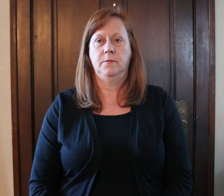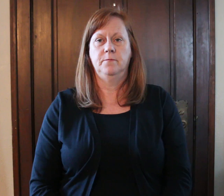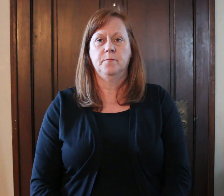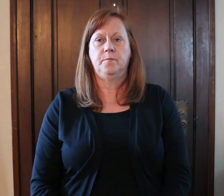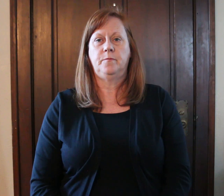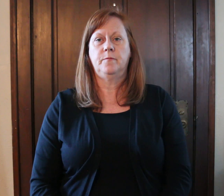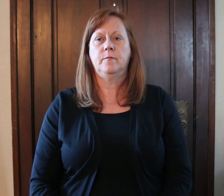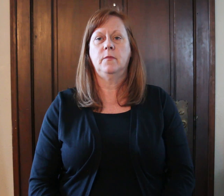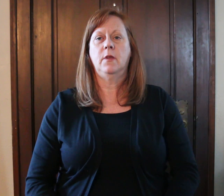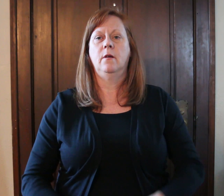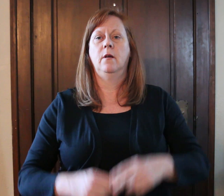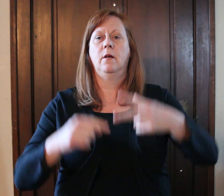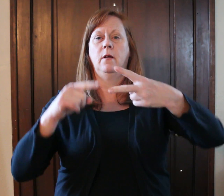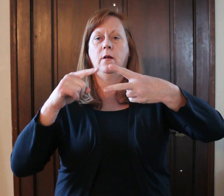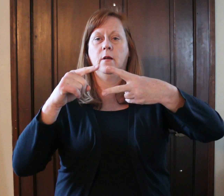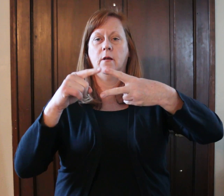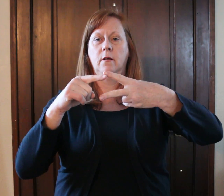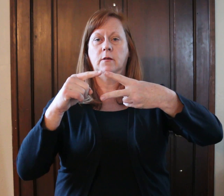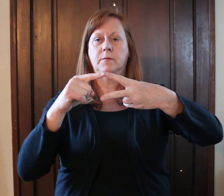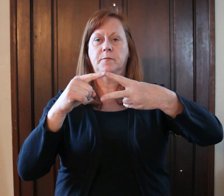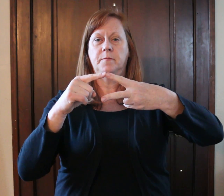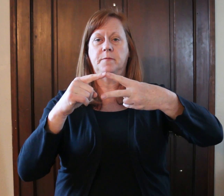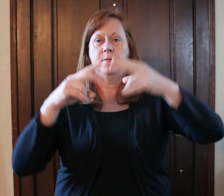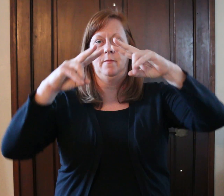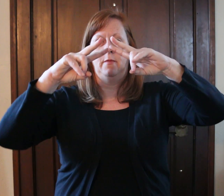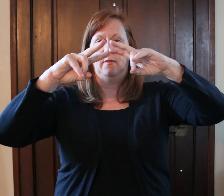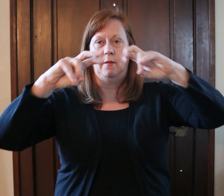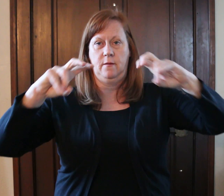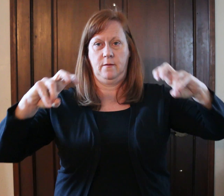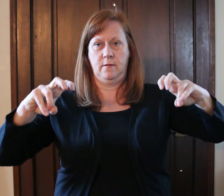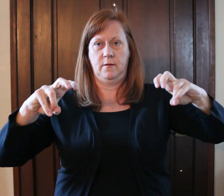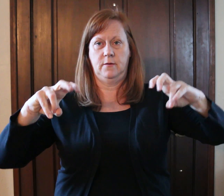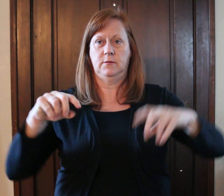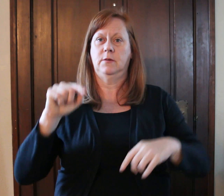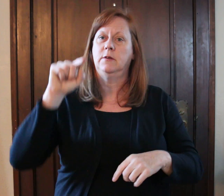First Analyze